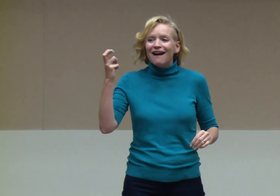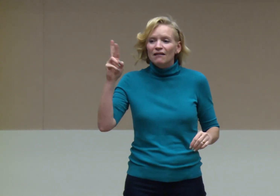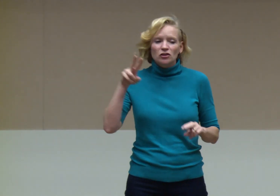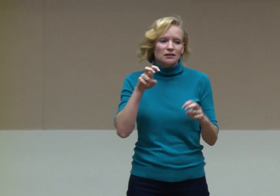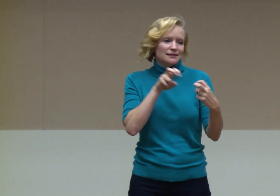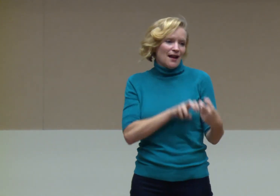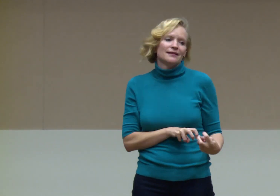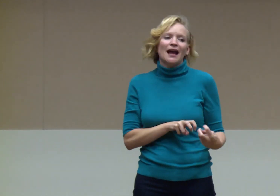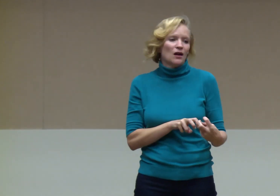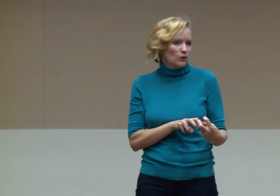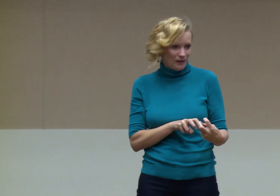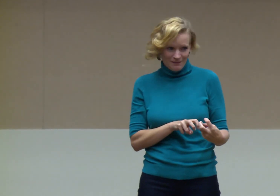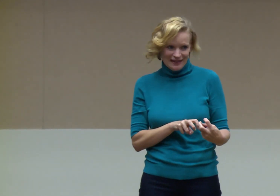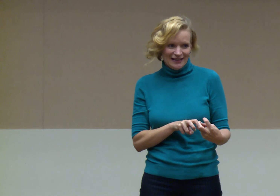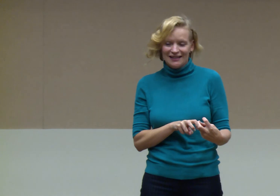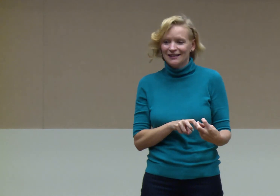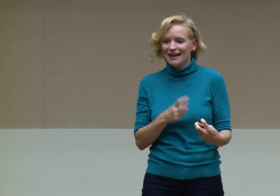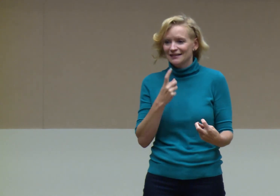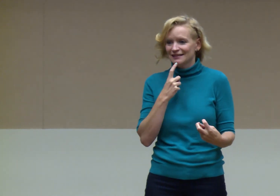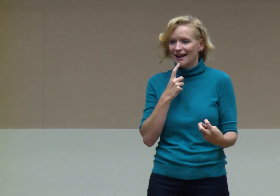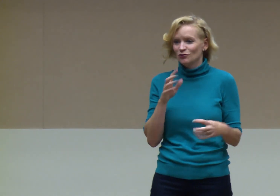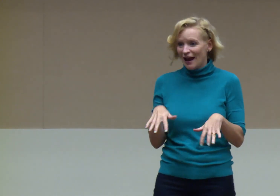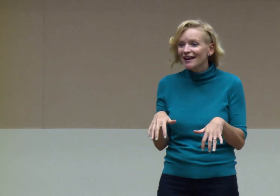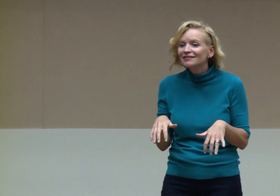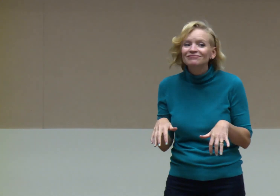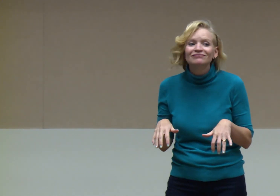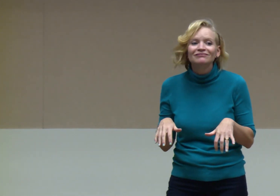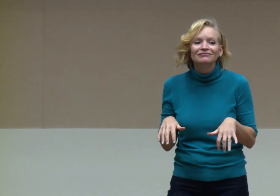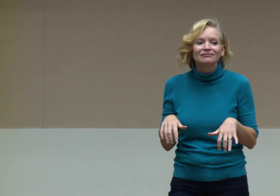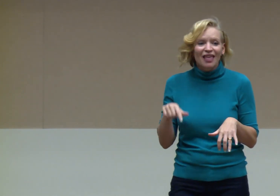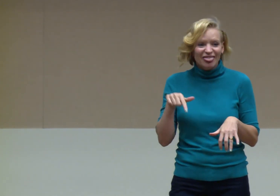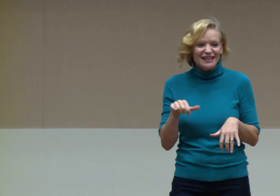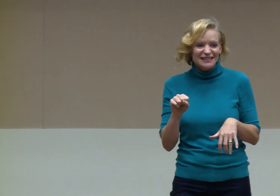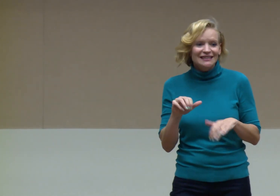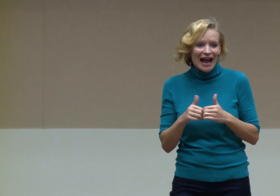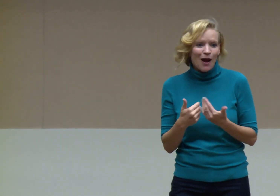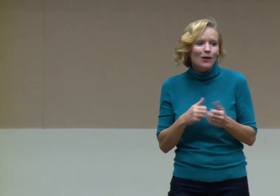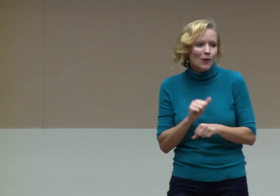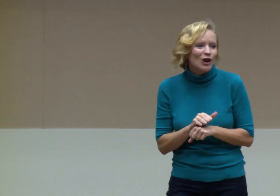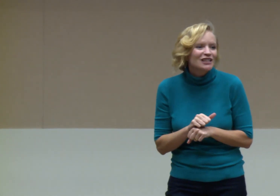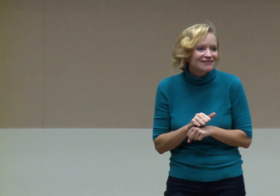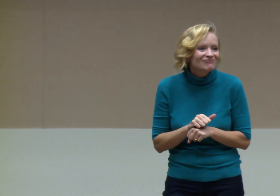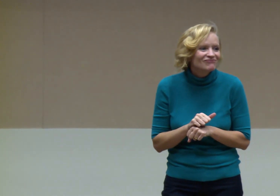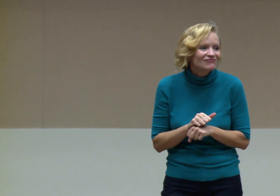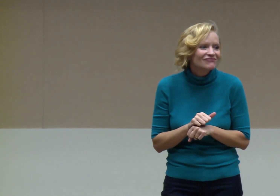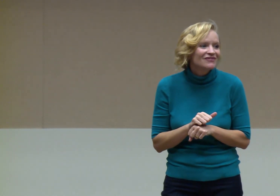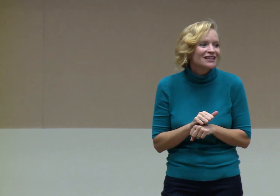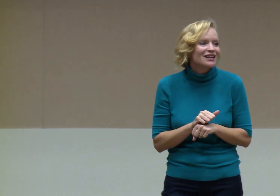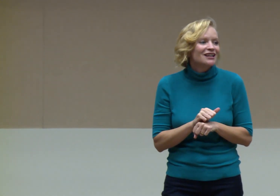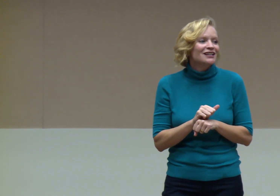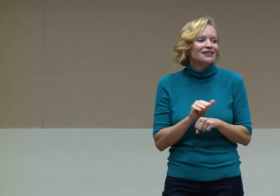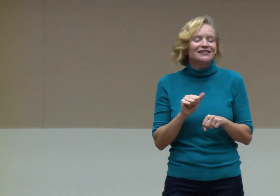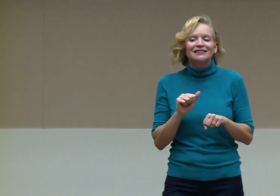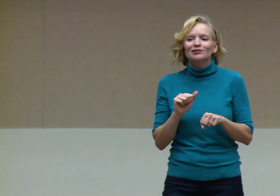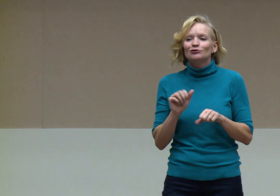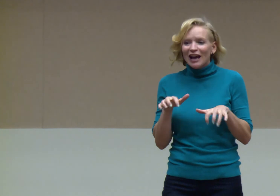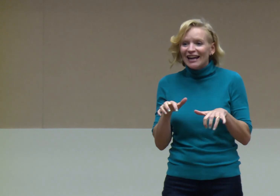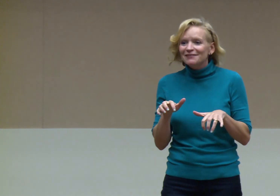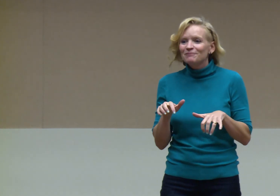No one has ever sat down with me and said, "Rain, this is how it works.